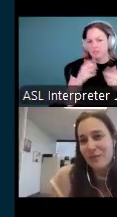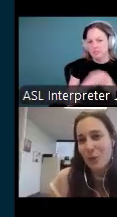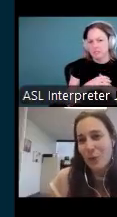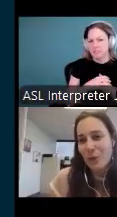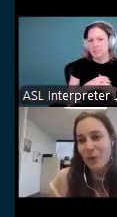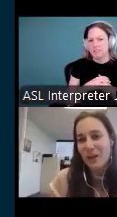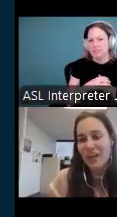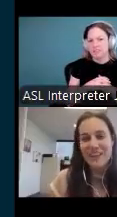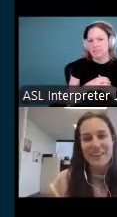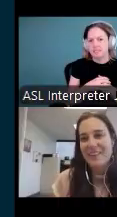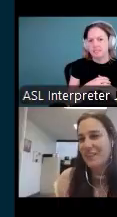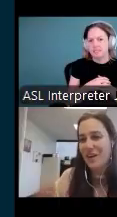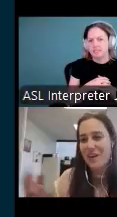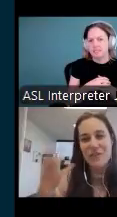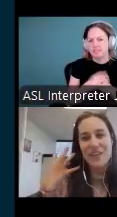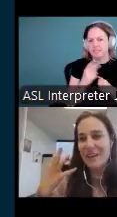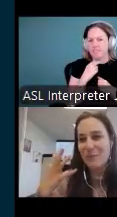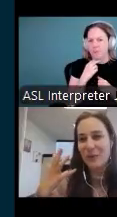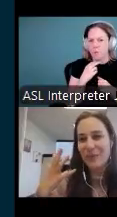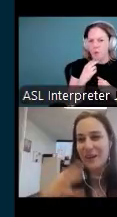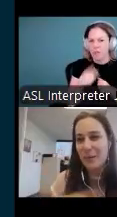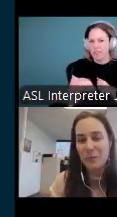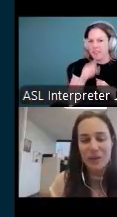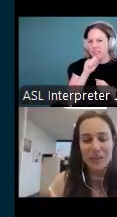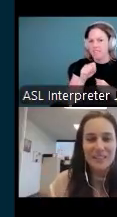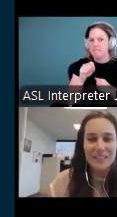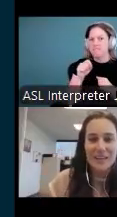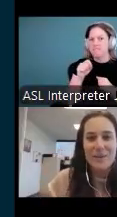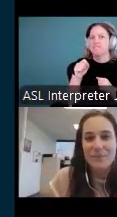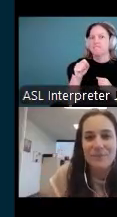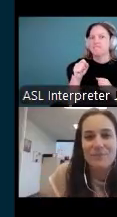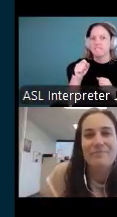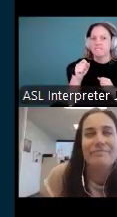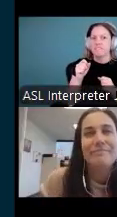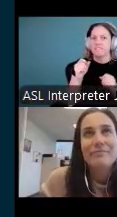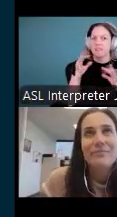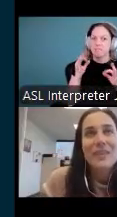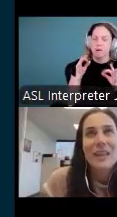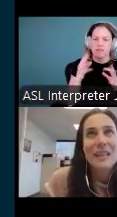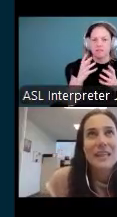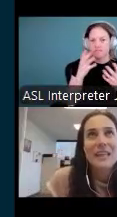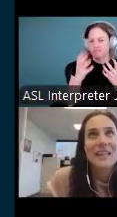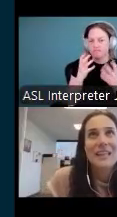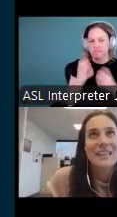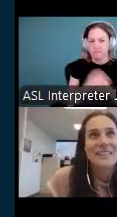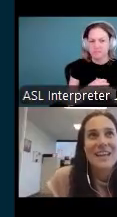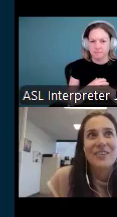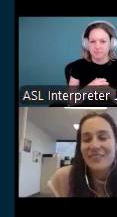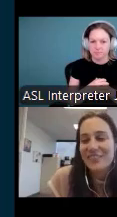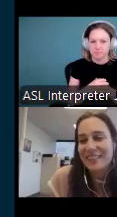vocal, they love the input that it brings, the sound of it. I